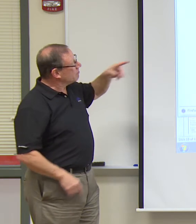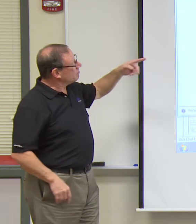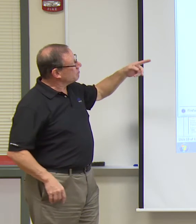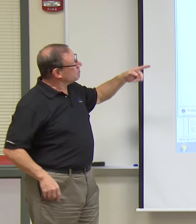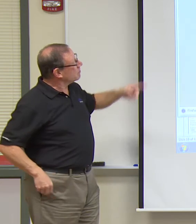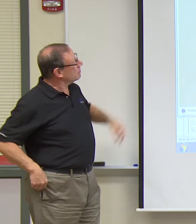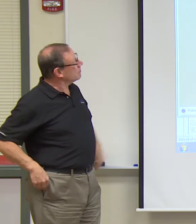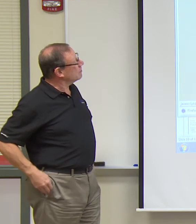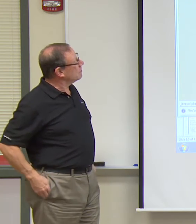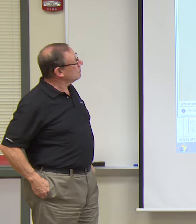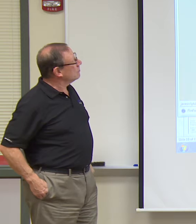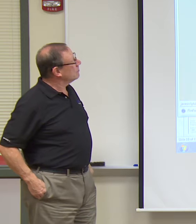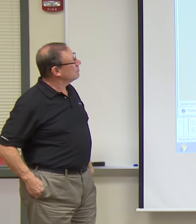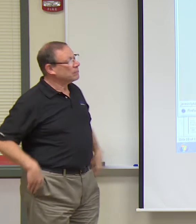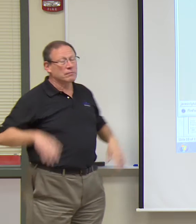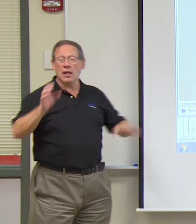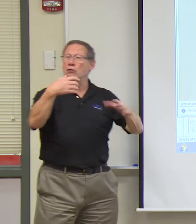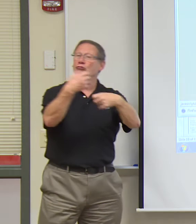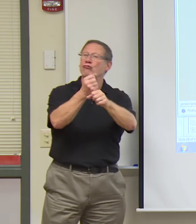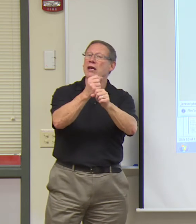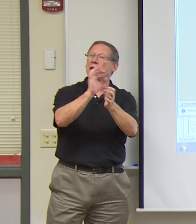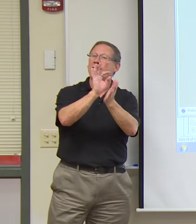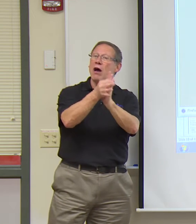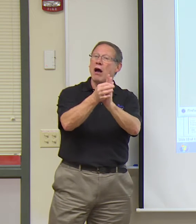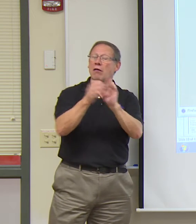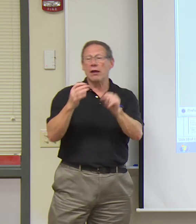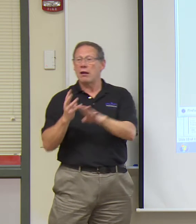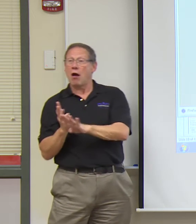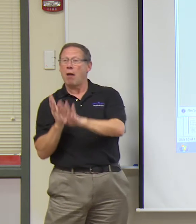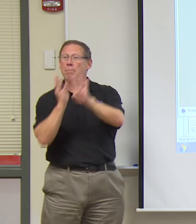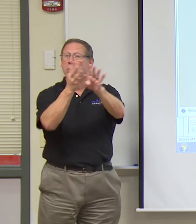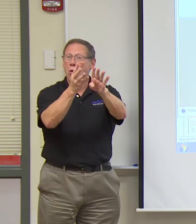or upload something from your computer.